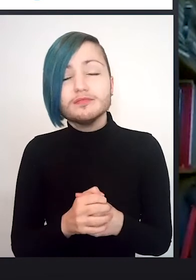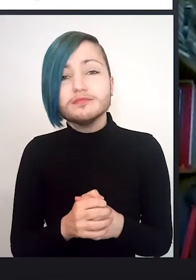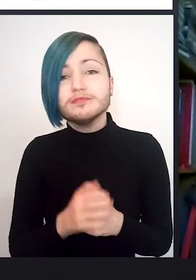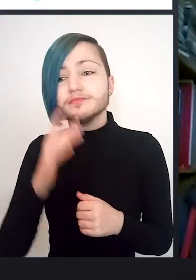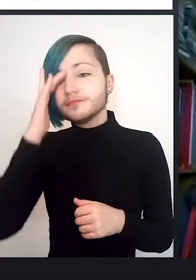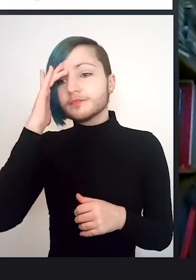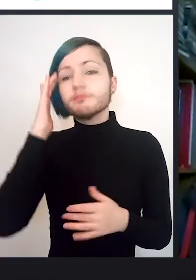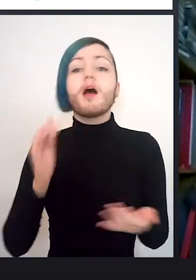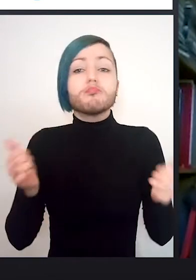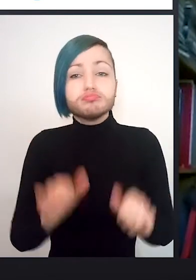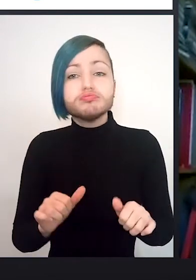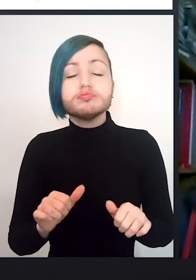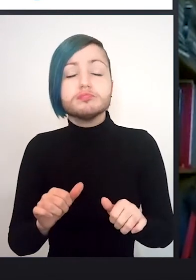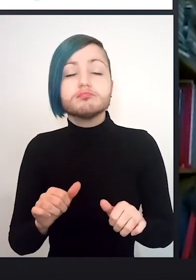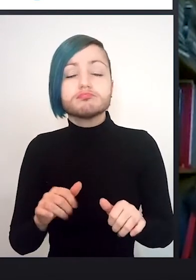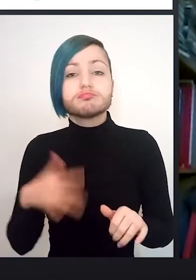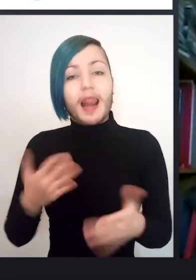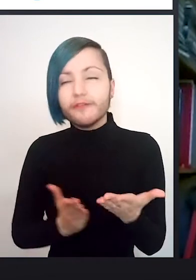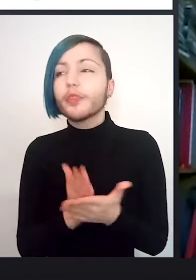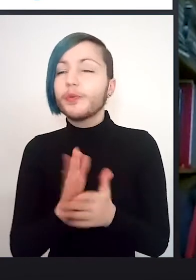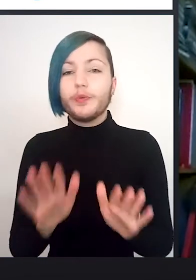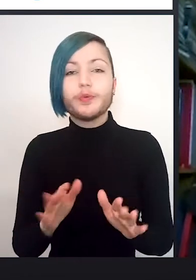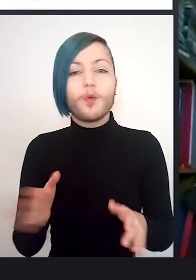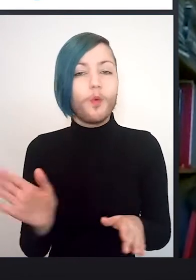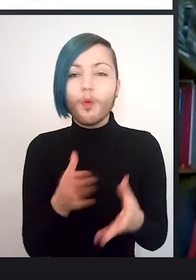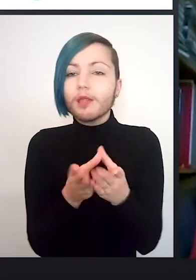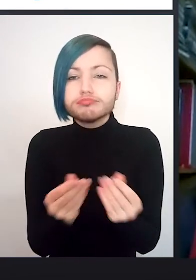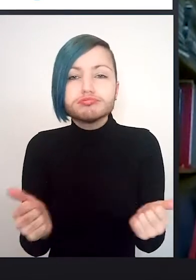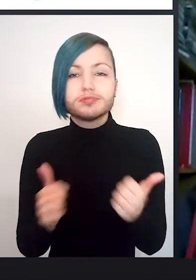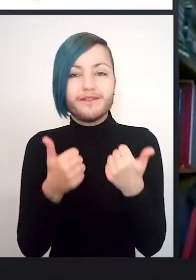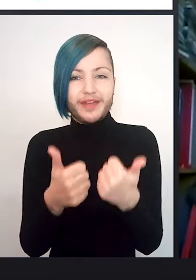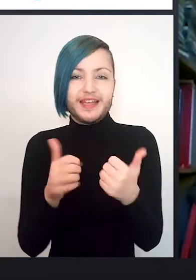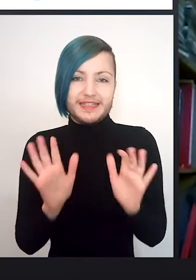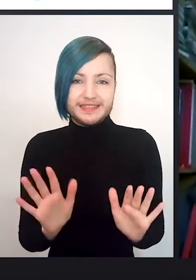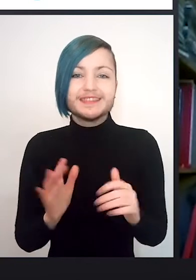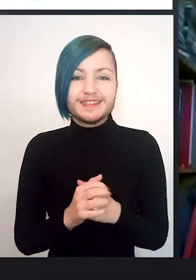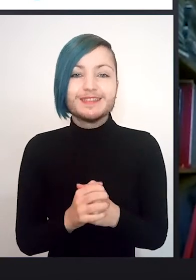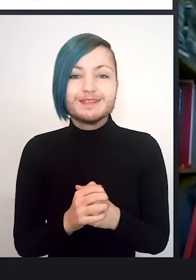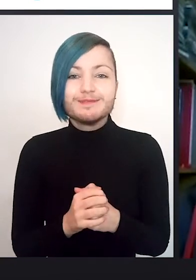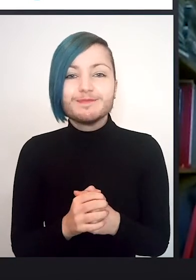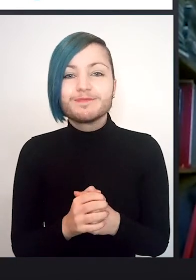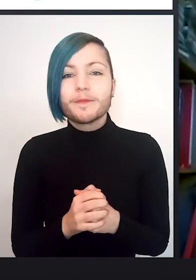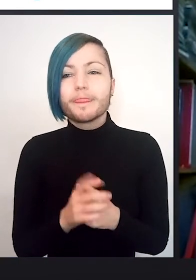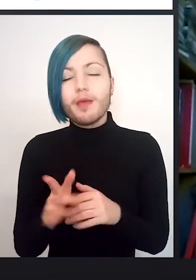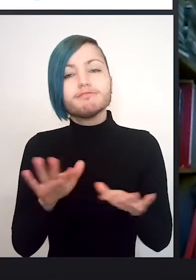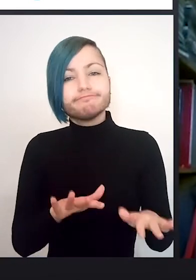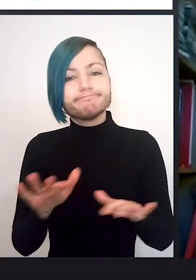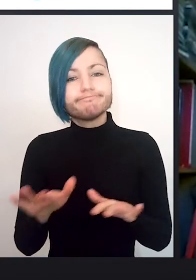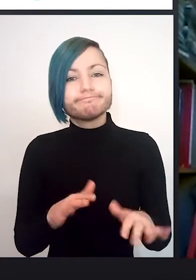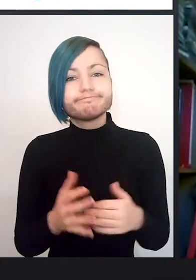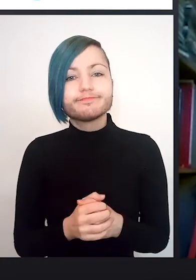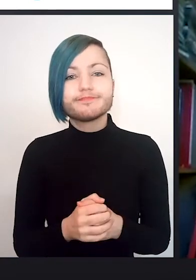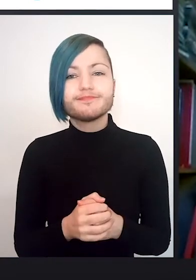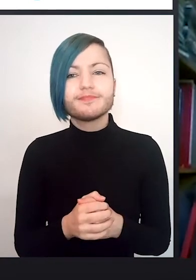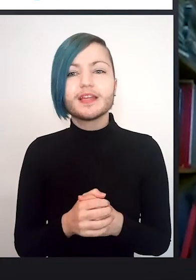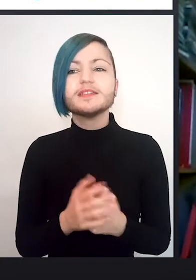But you know, got through it, it did heal up. Yeah it just takes time, it took more time.